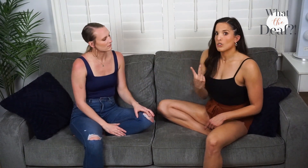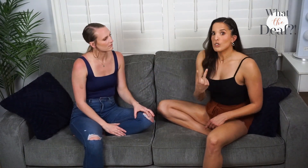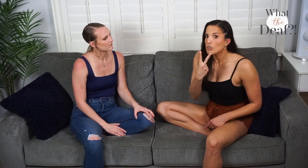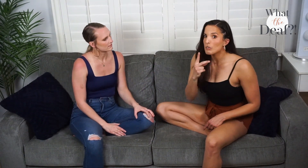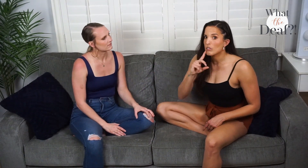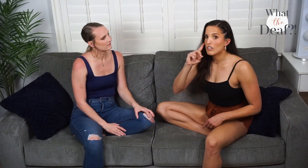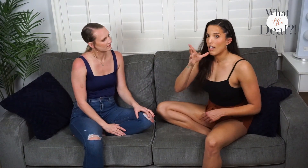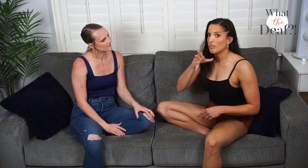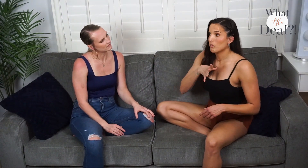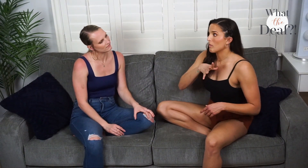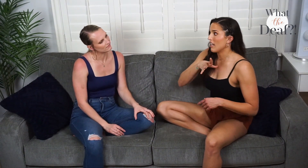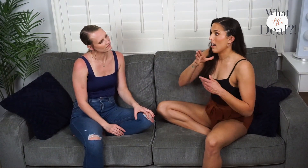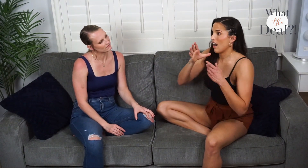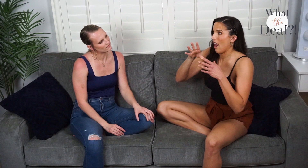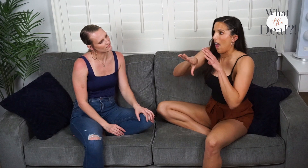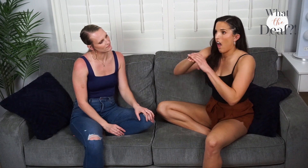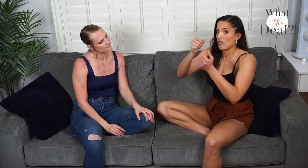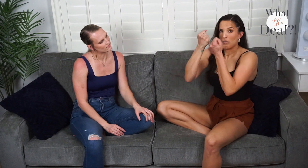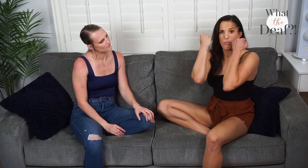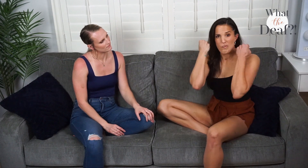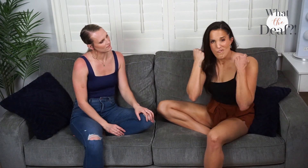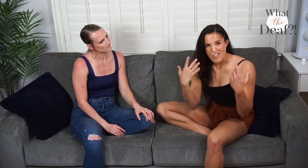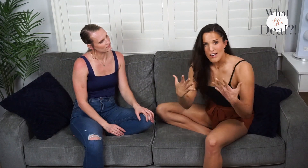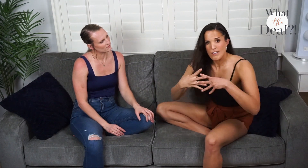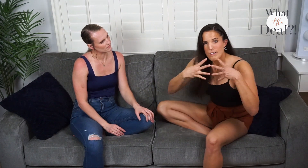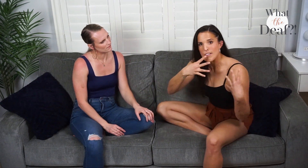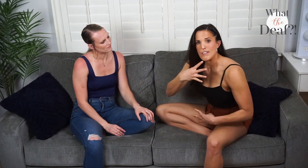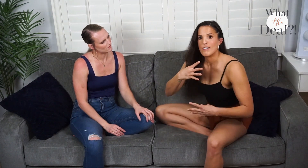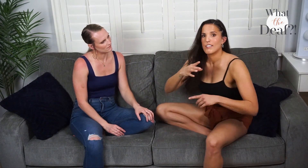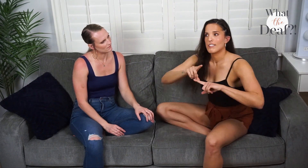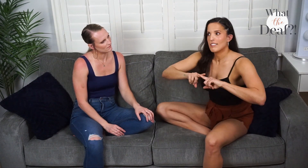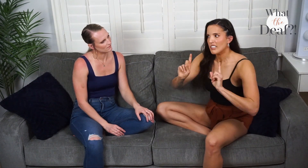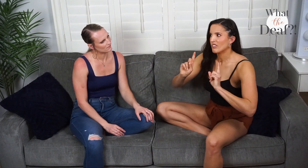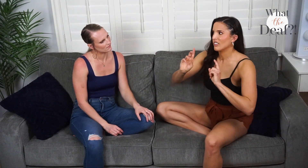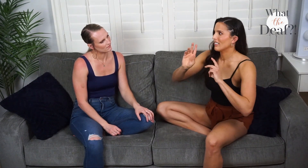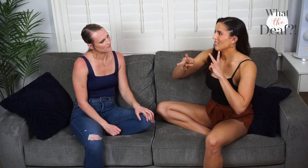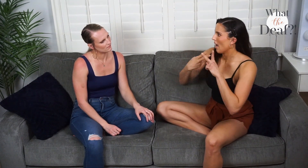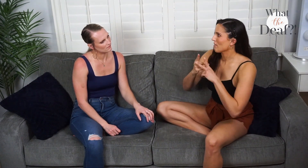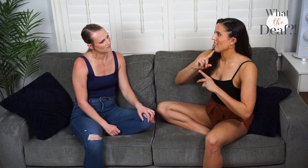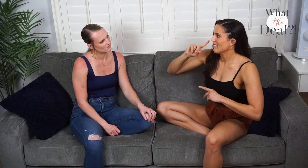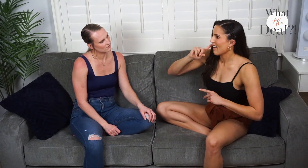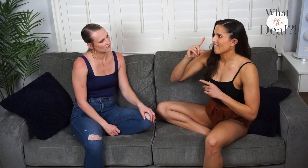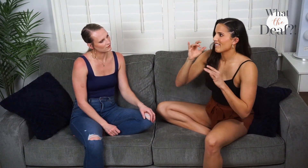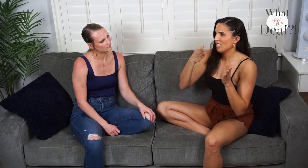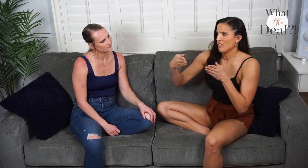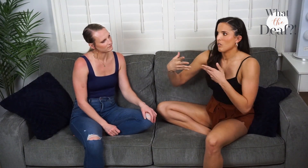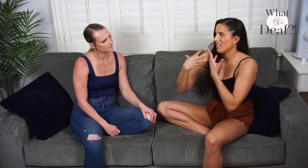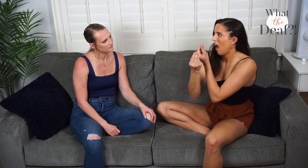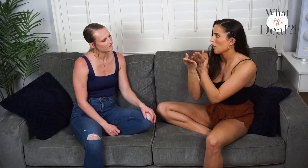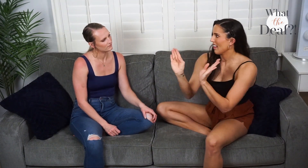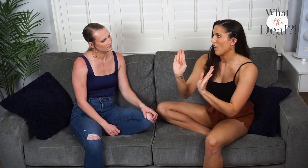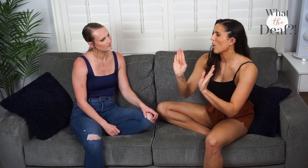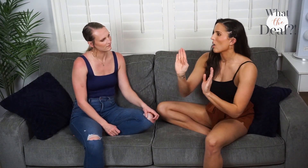We're just two deaf women, out of the many different types of deaf individuals out there.